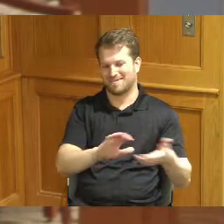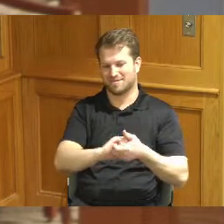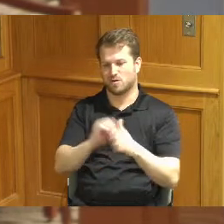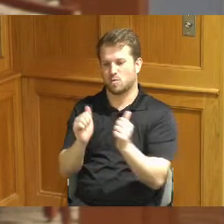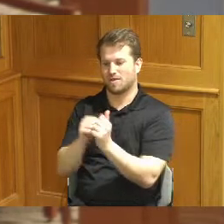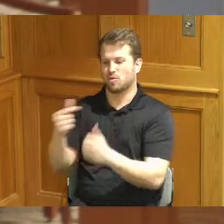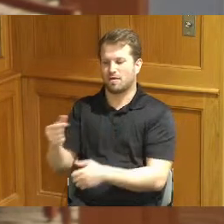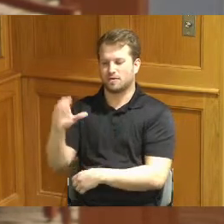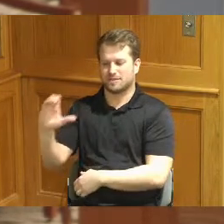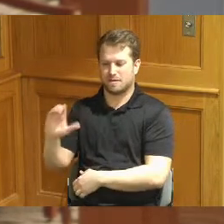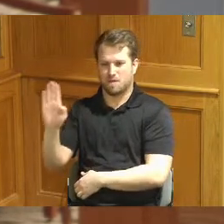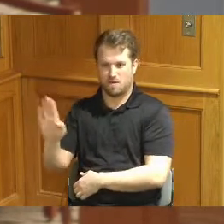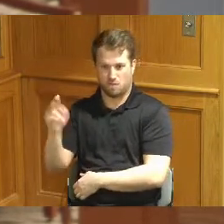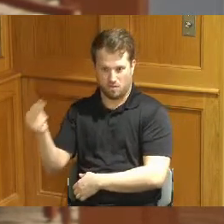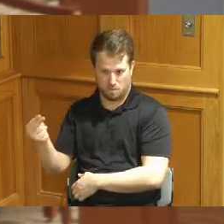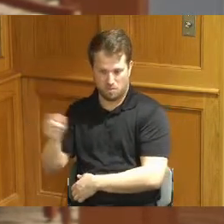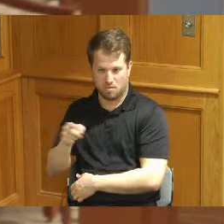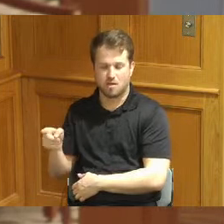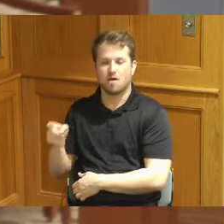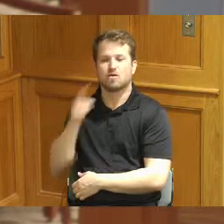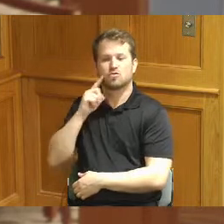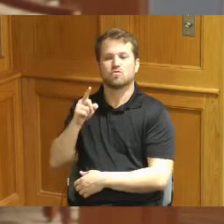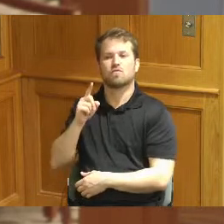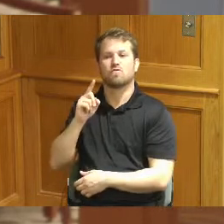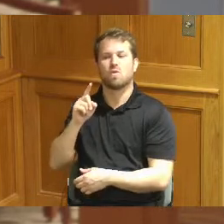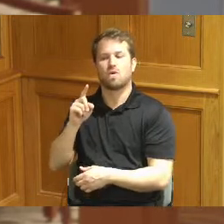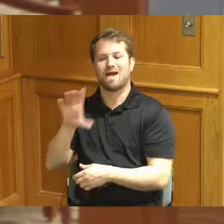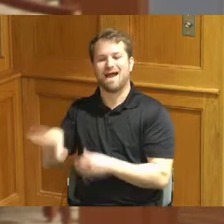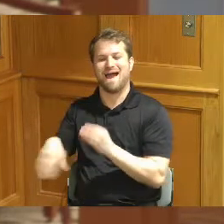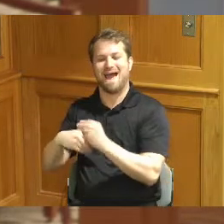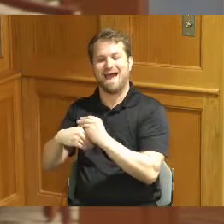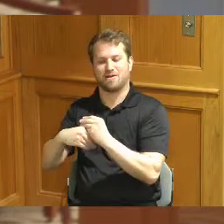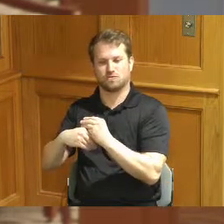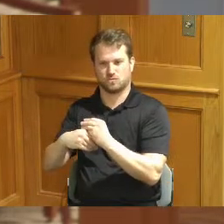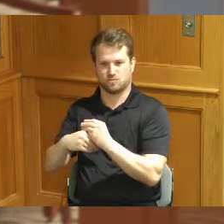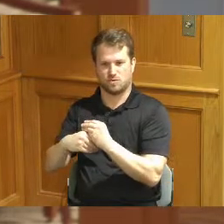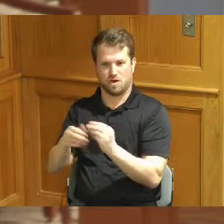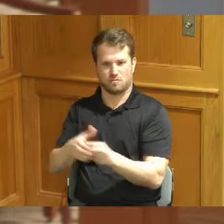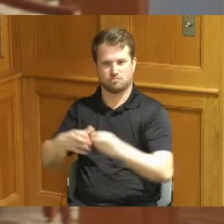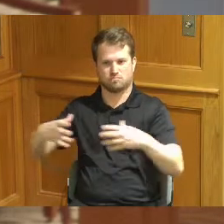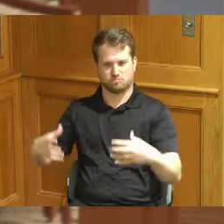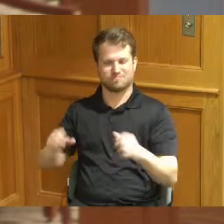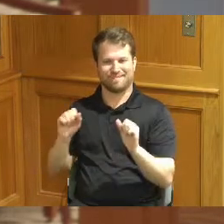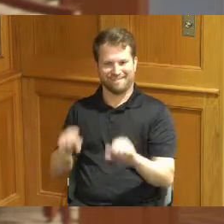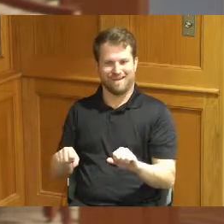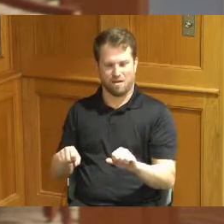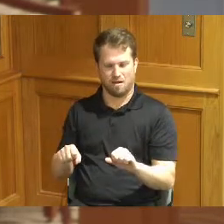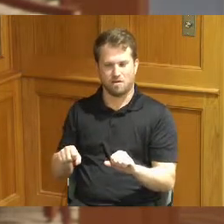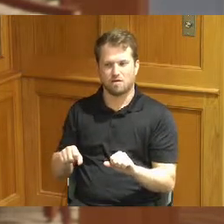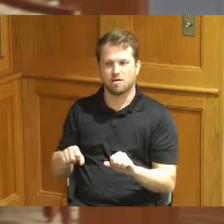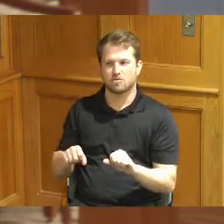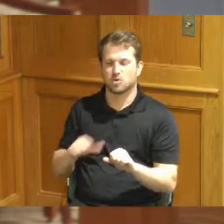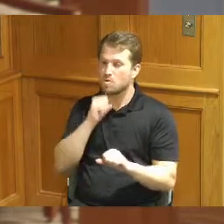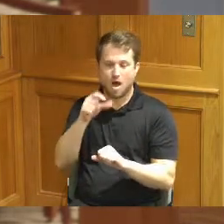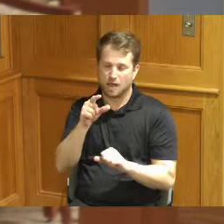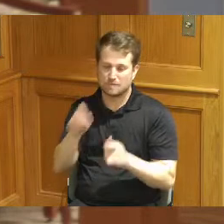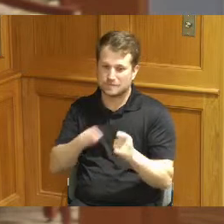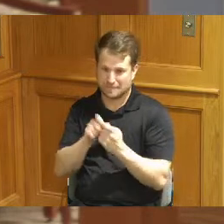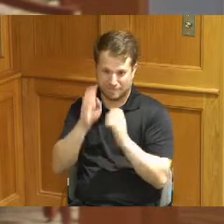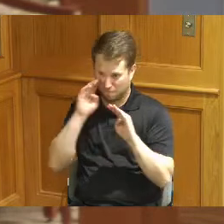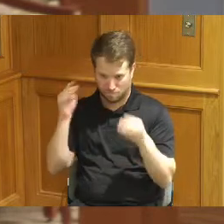Behavioral Health to add some additional capacity targeted not specifically at people who have